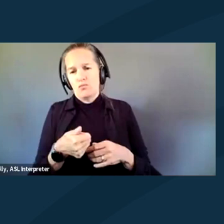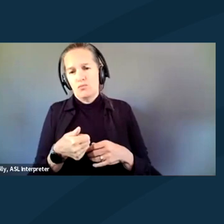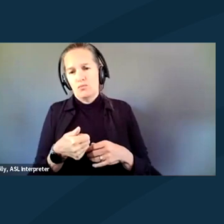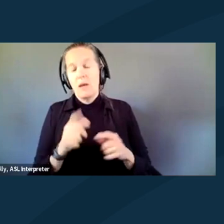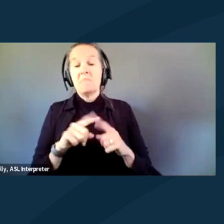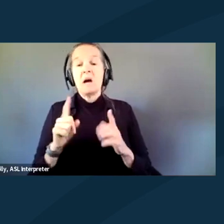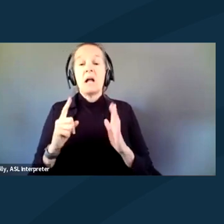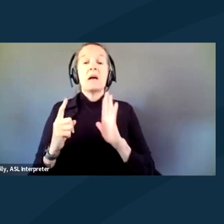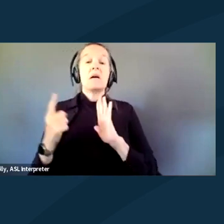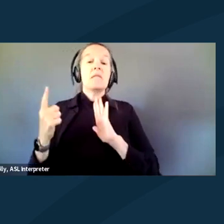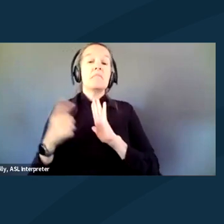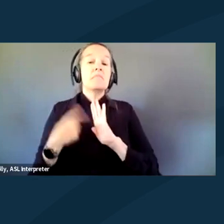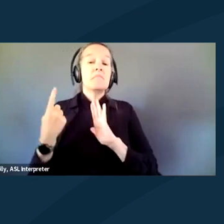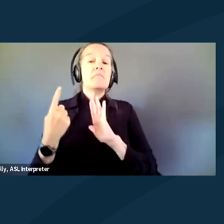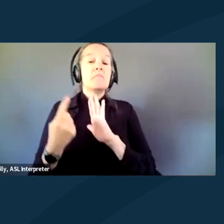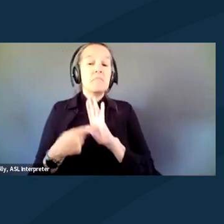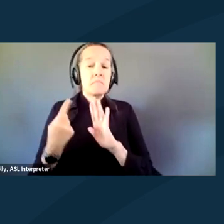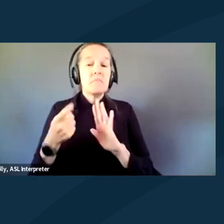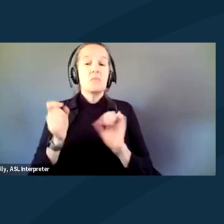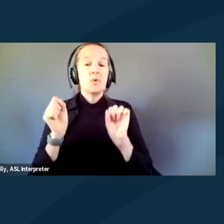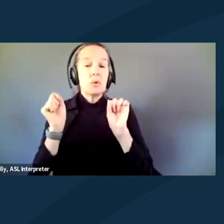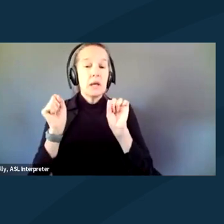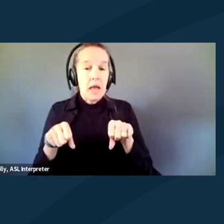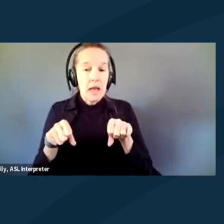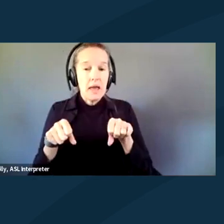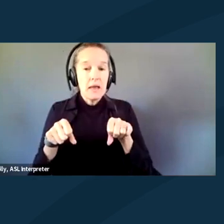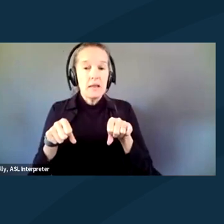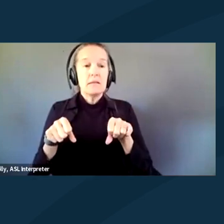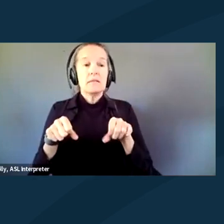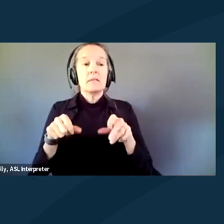where you can put certain pressures on at certain times.